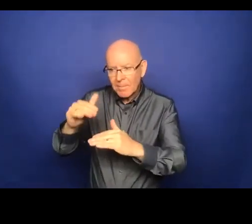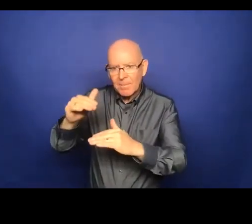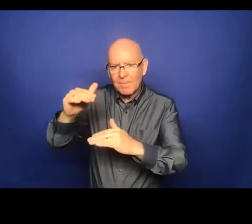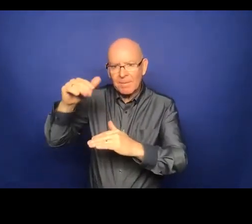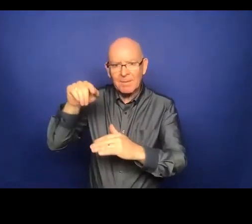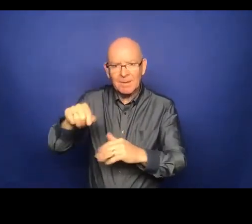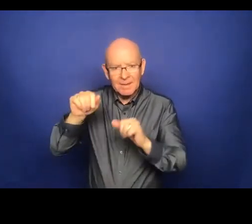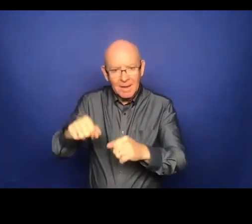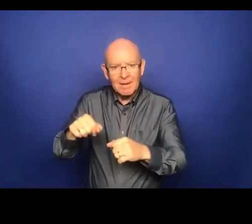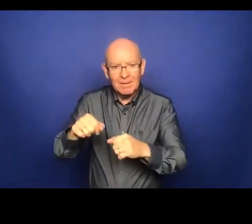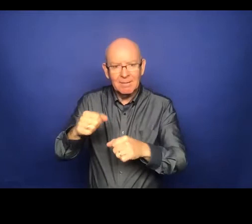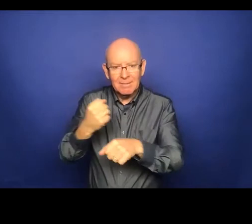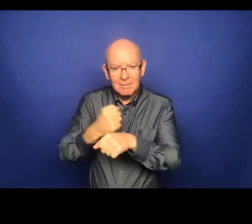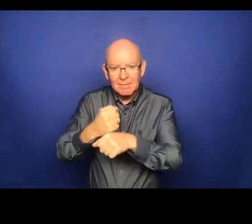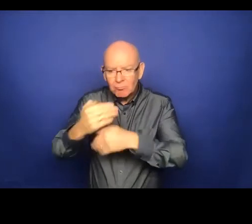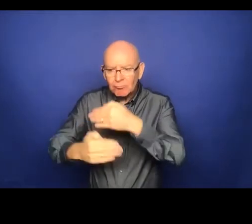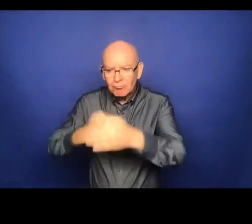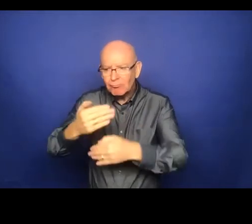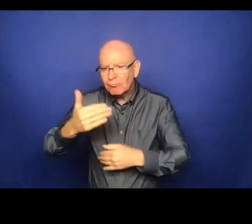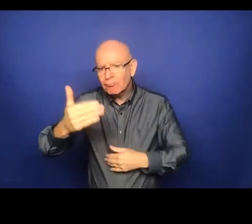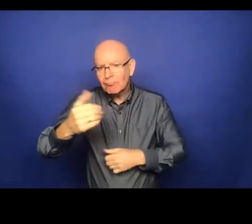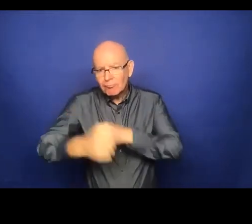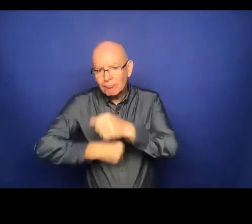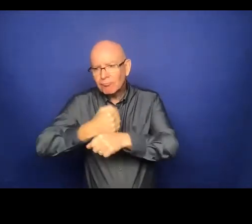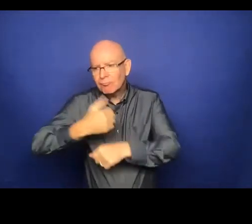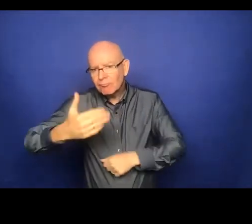to improve data collection tools. We also know that countries' effort